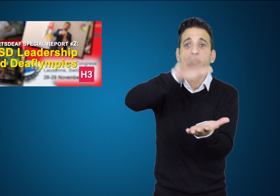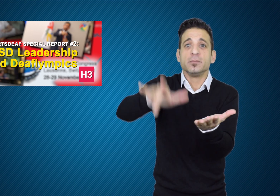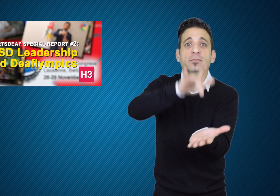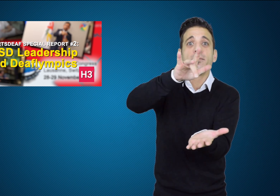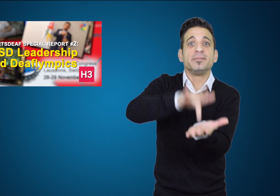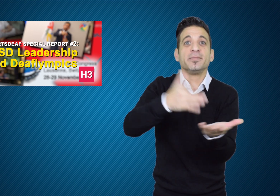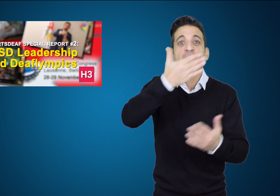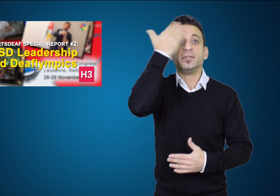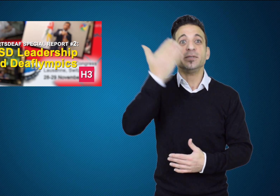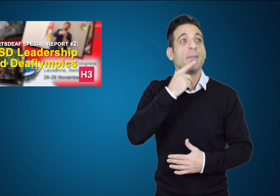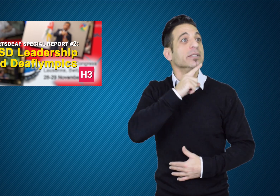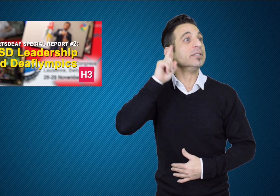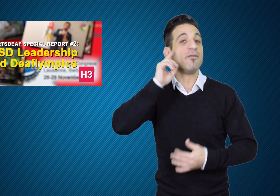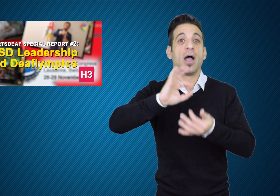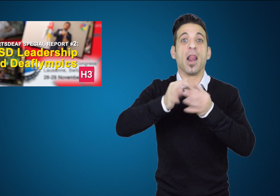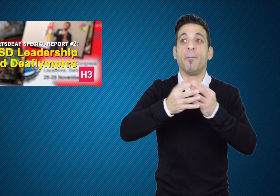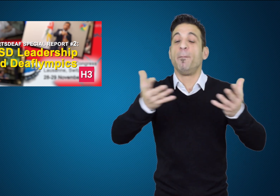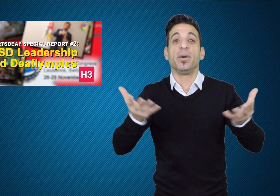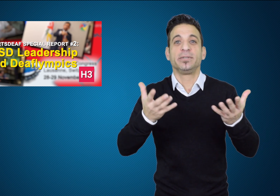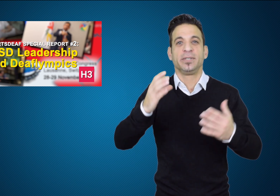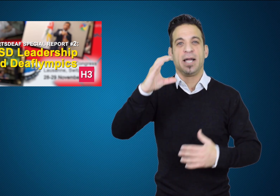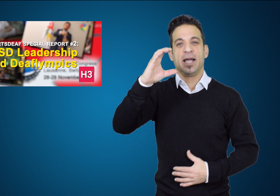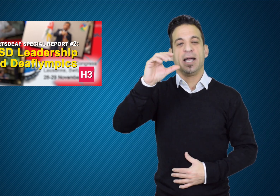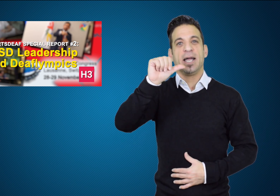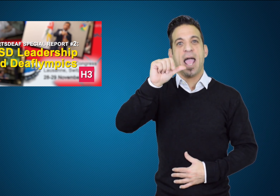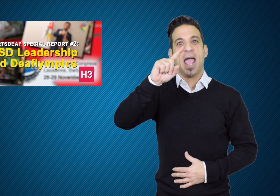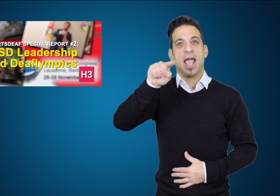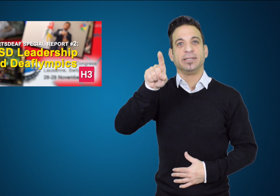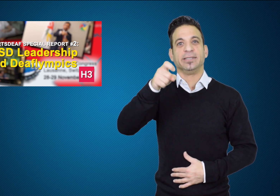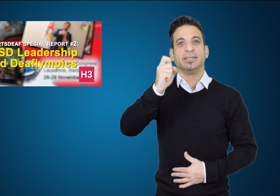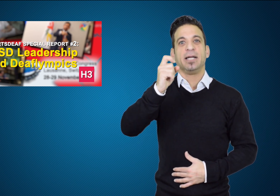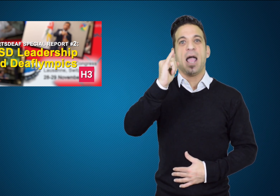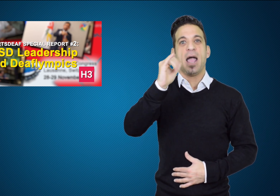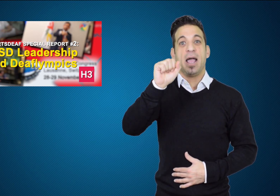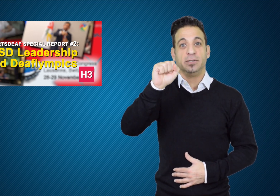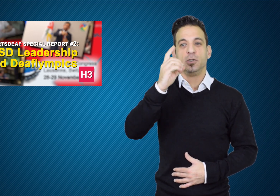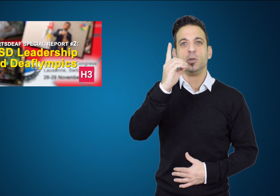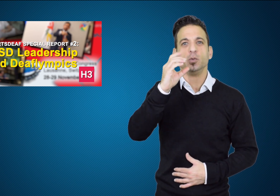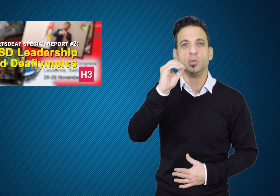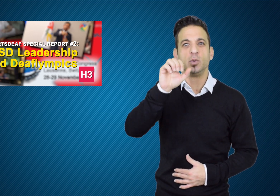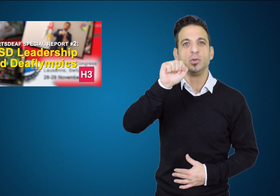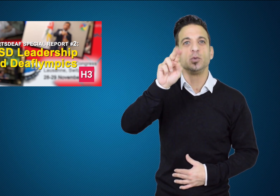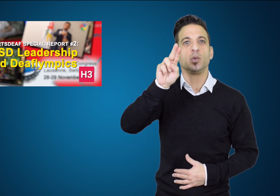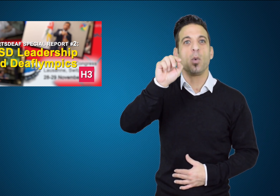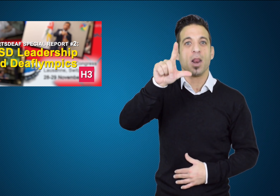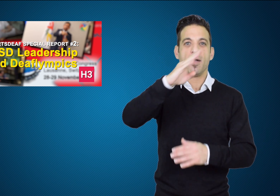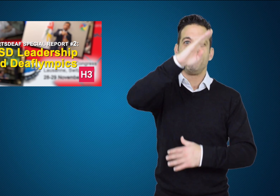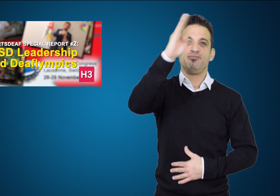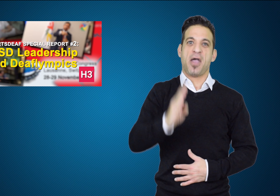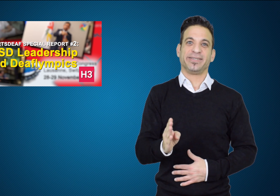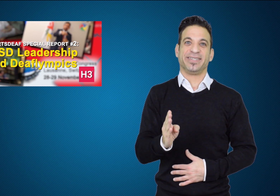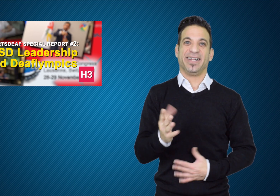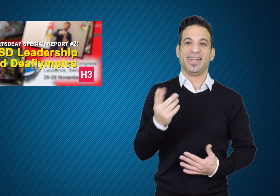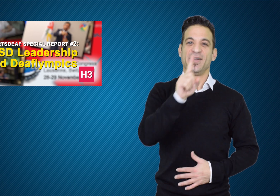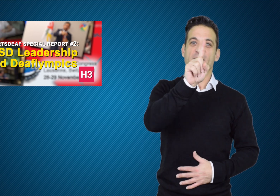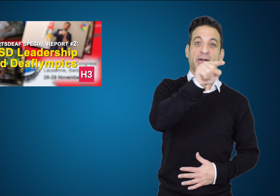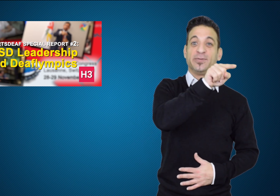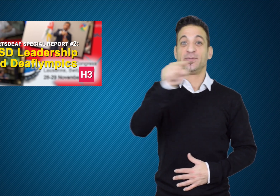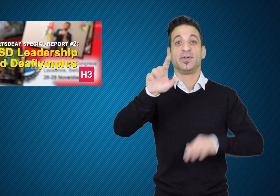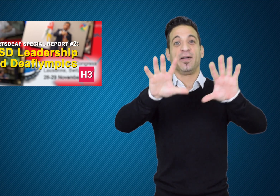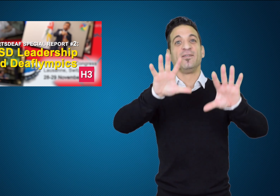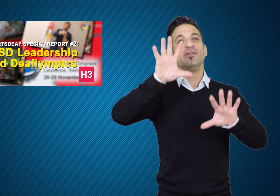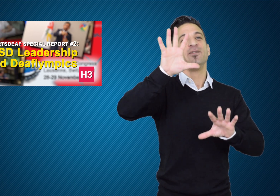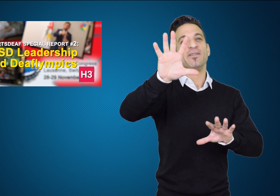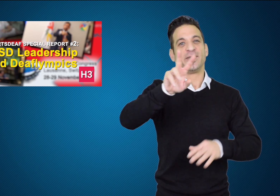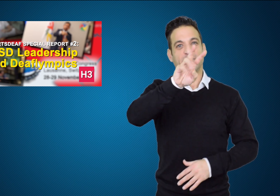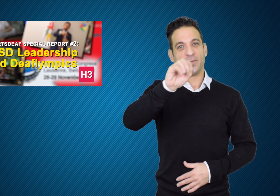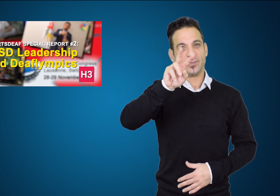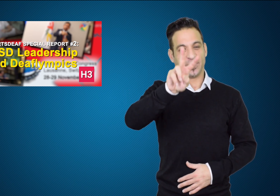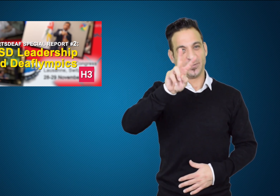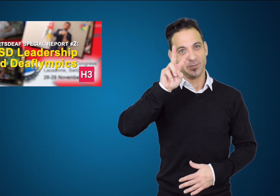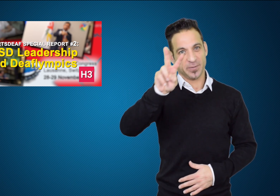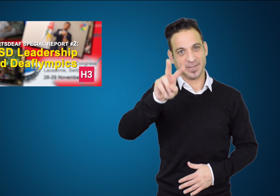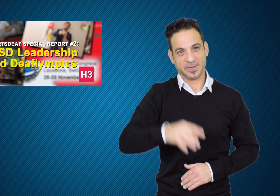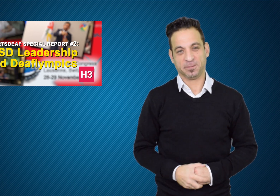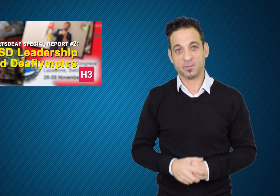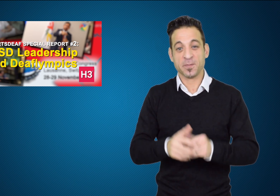Final venue for Summer Deaflympics is Caxias do Sul, Brazil from 1-15 May, 2022.